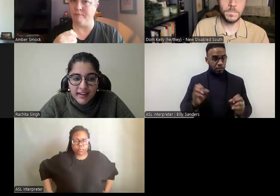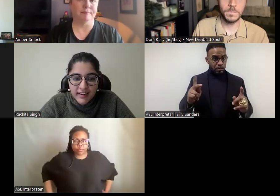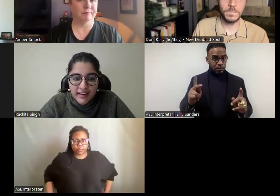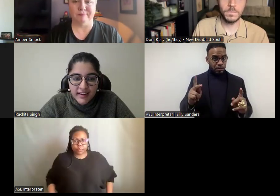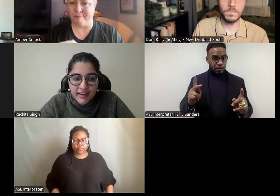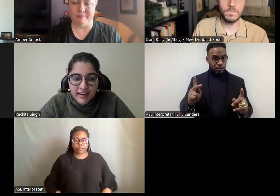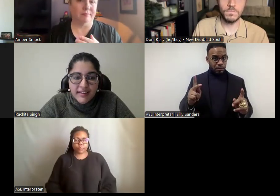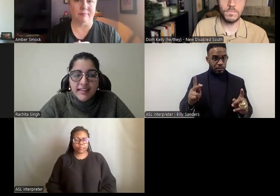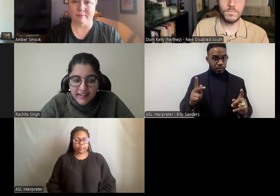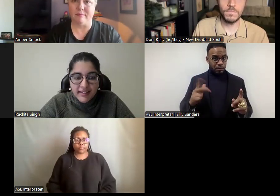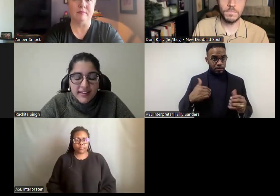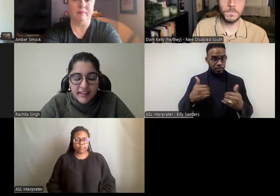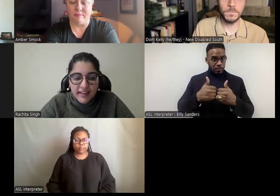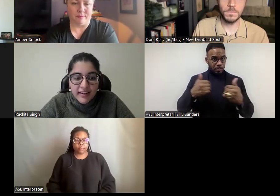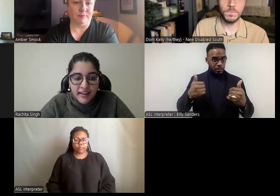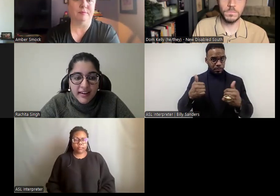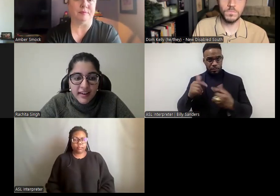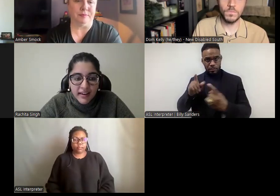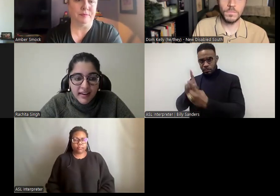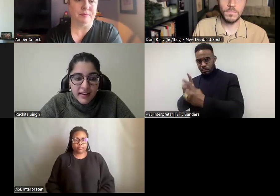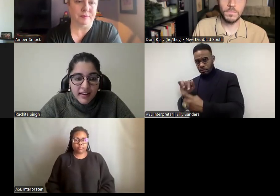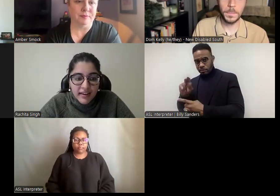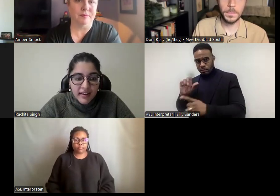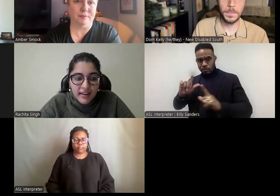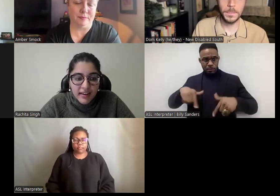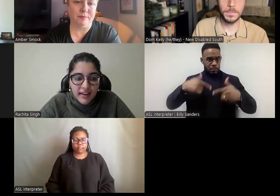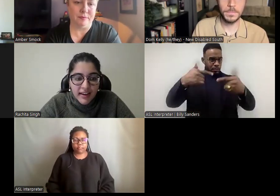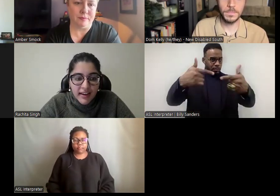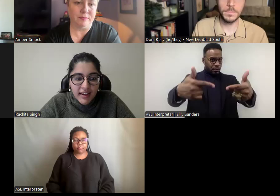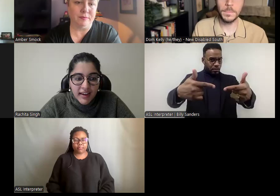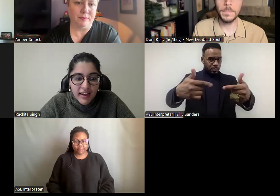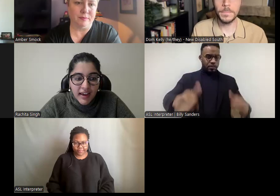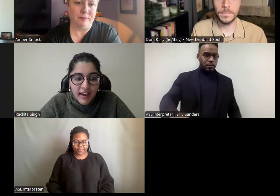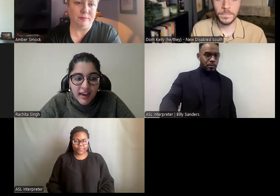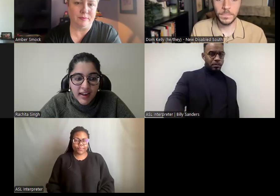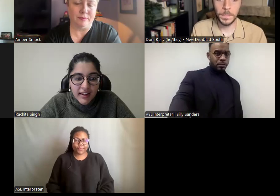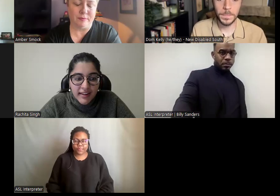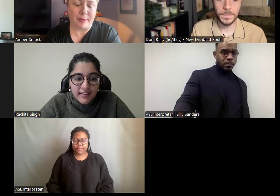Okay. I'm going to follow up separately with Anita. Go